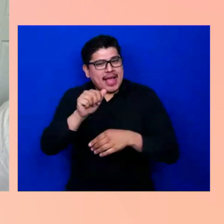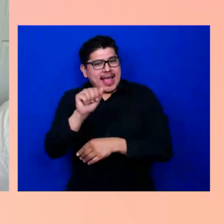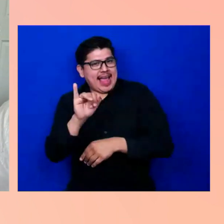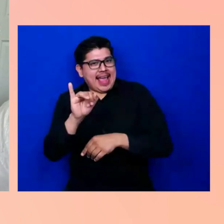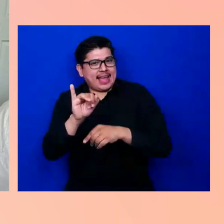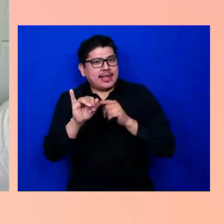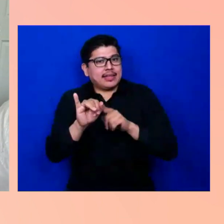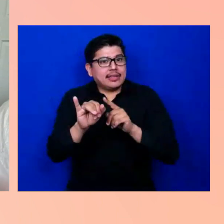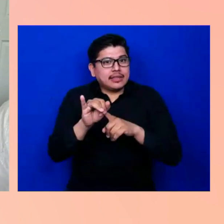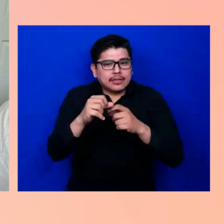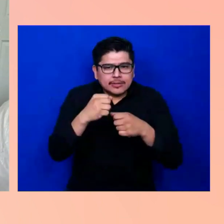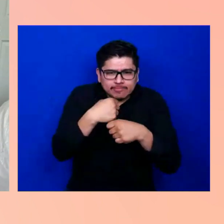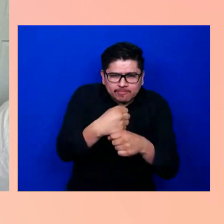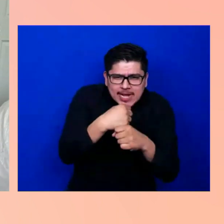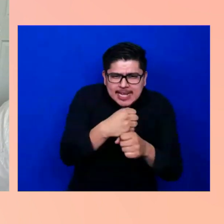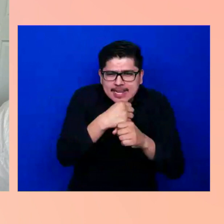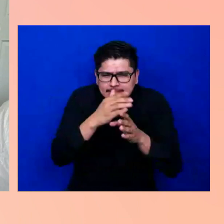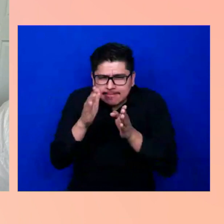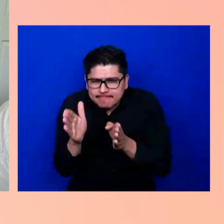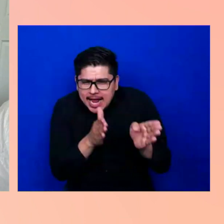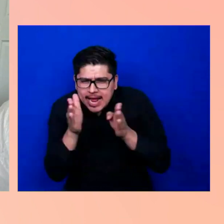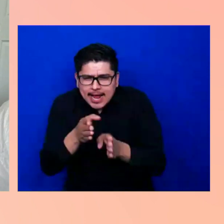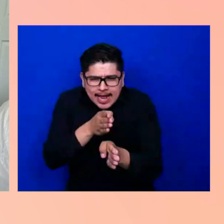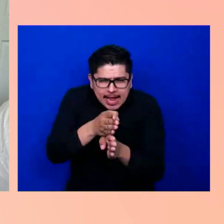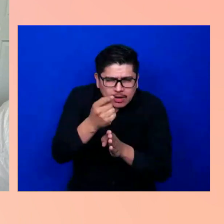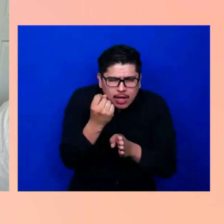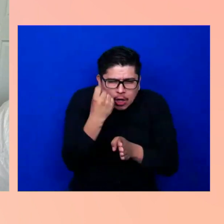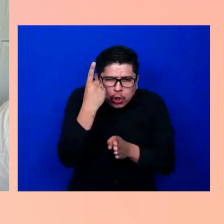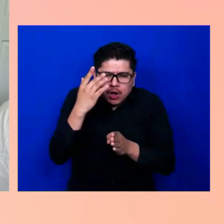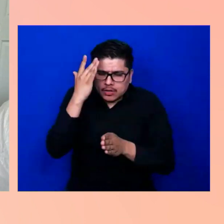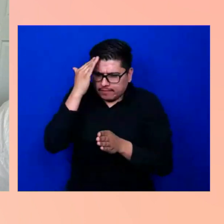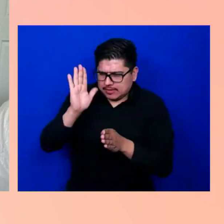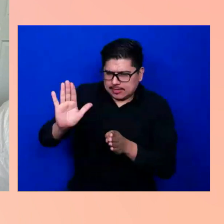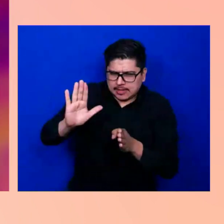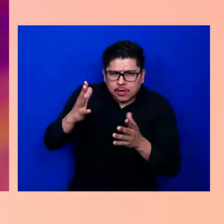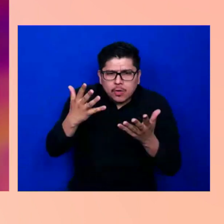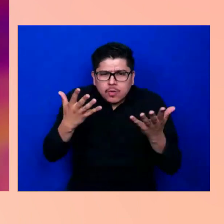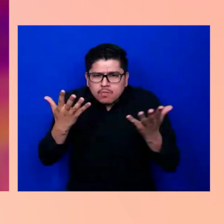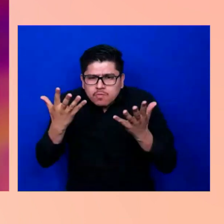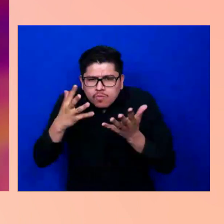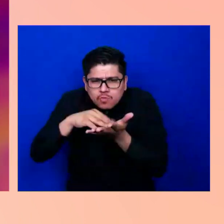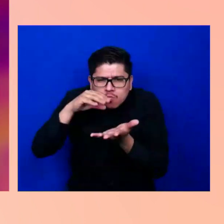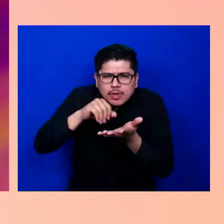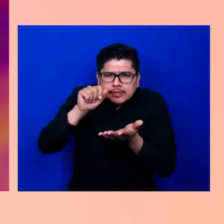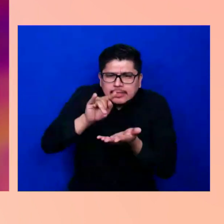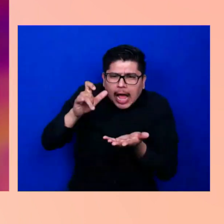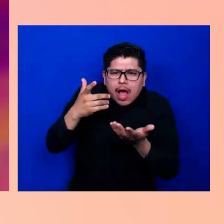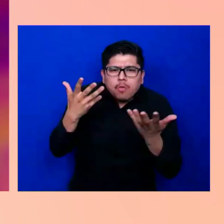we're able to find what career would be the best fit for this individual. In the long run,